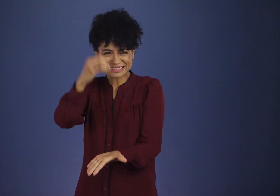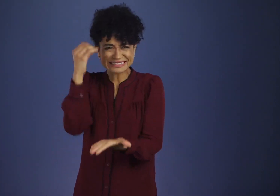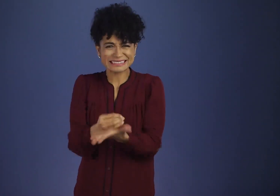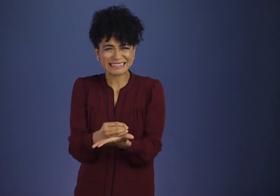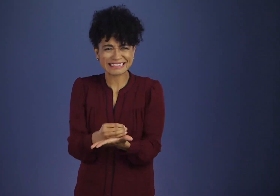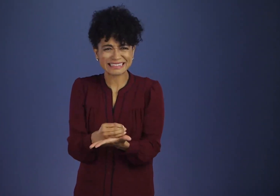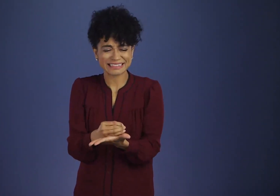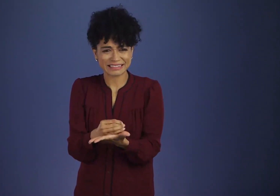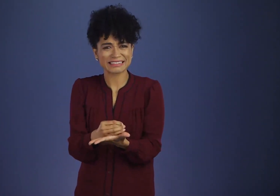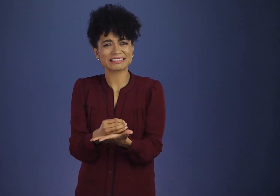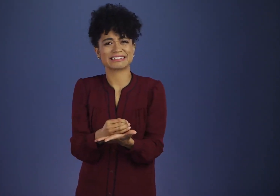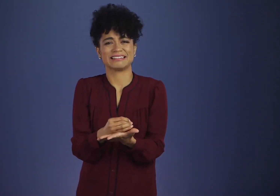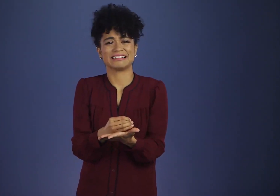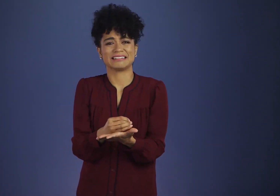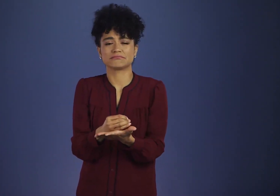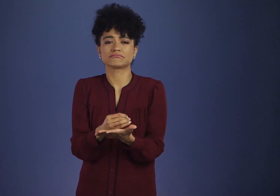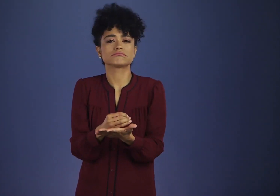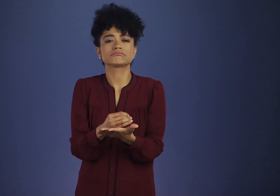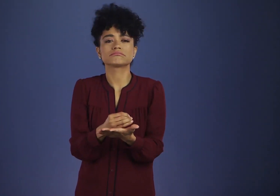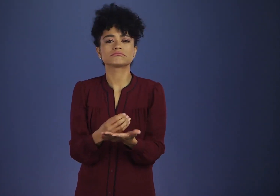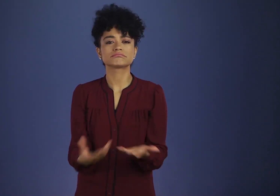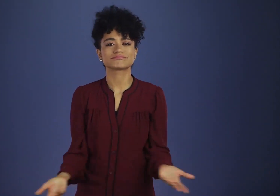Our admissions of personal powerlessness